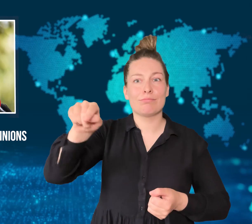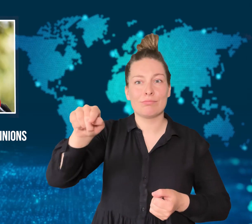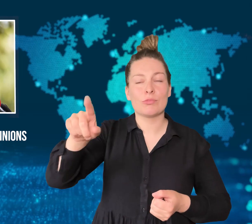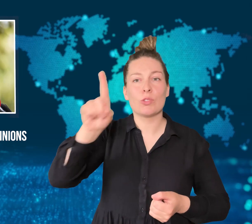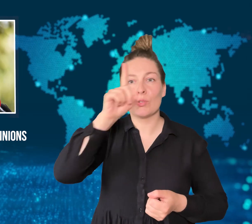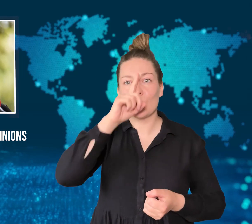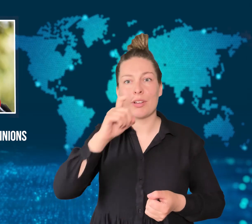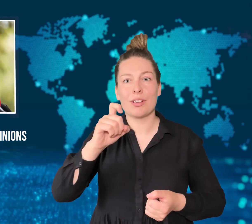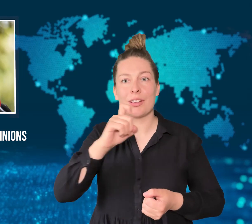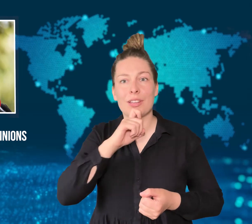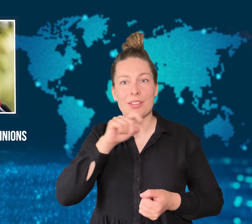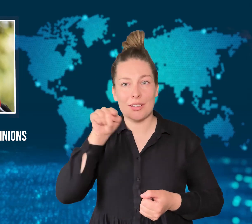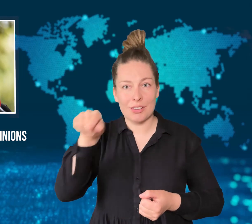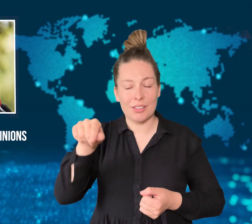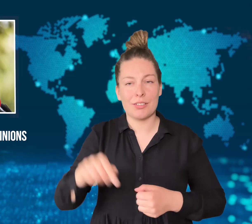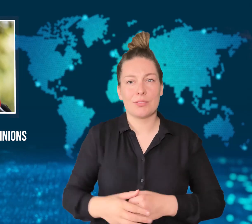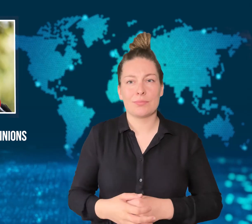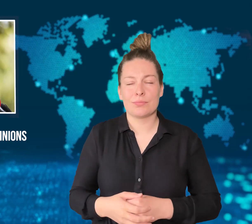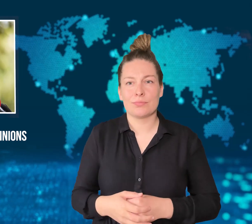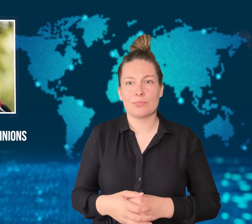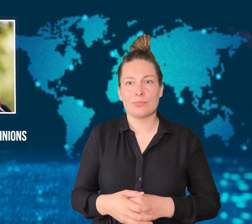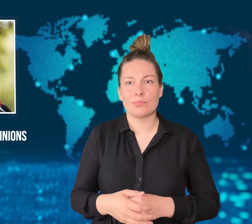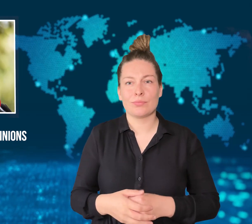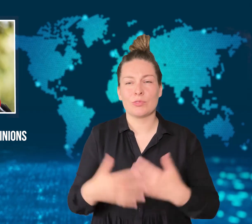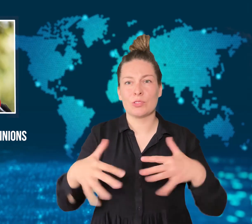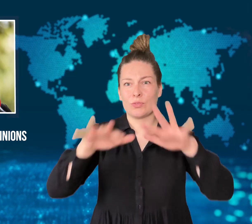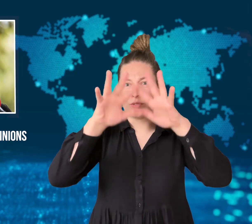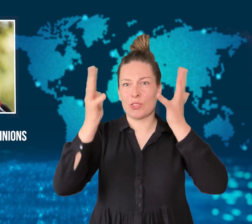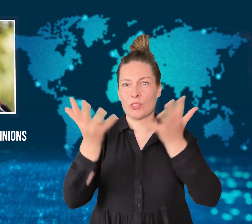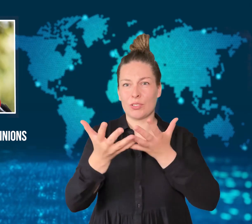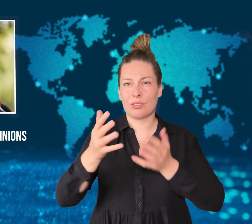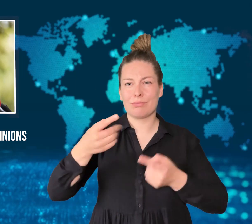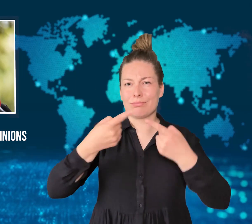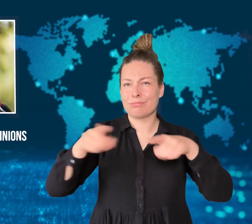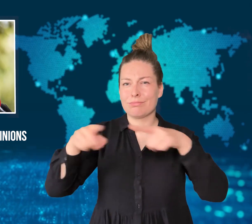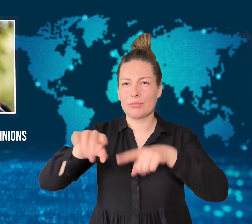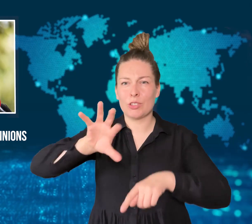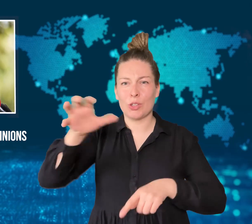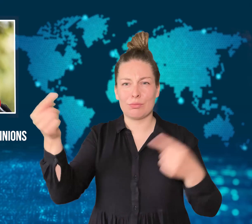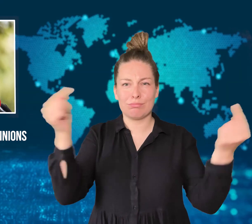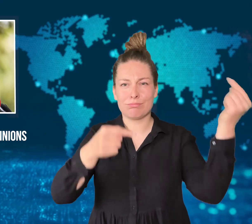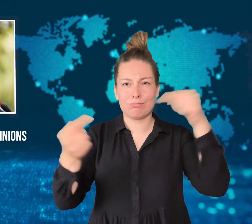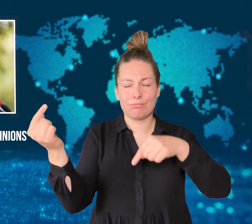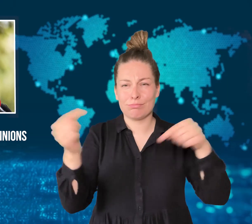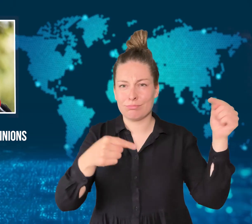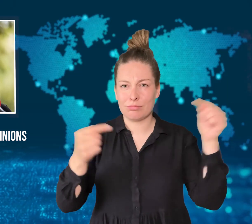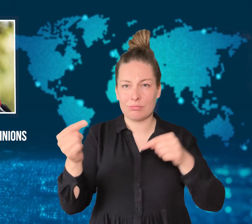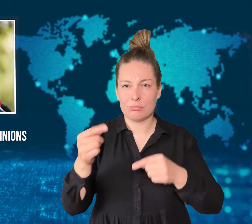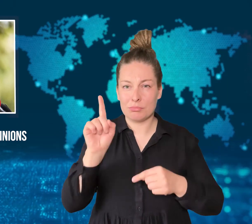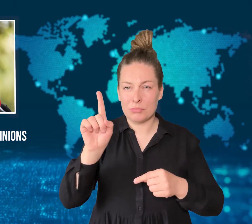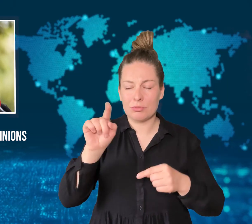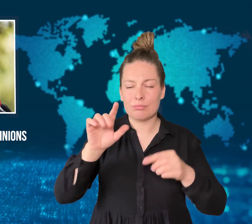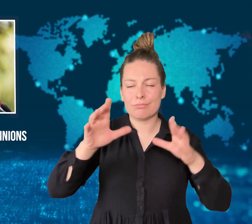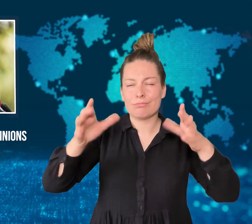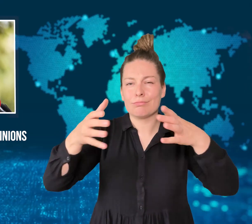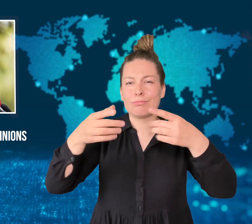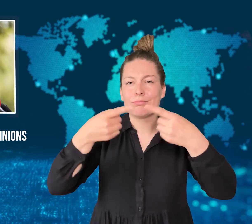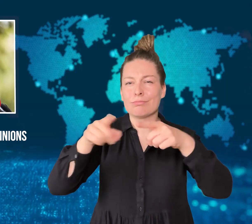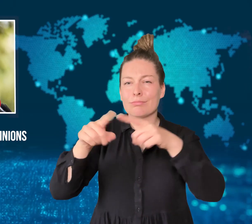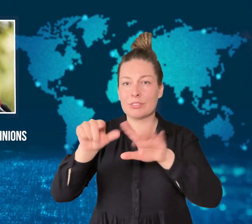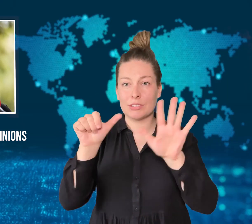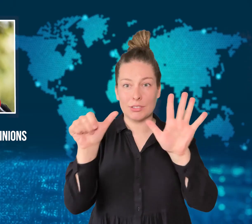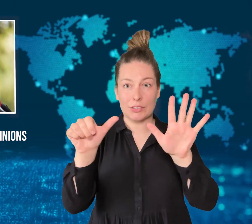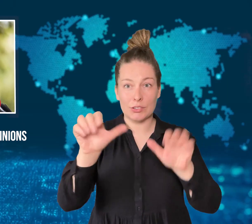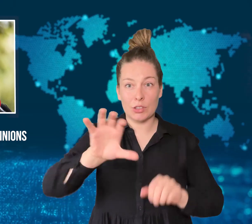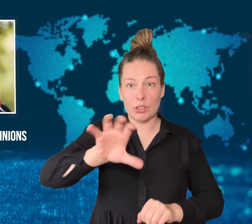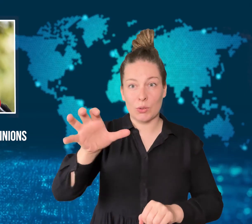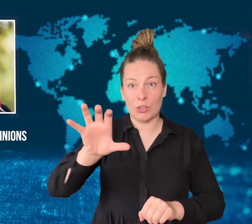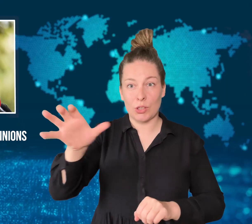at the Men's World Cup in Qatar.